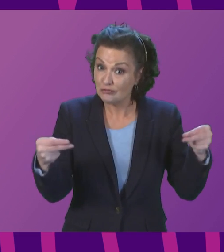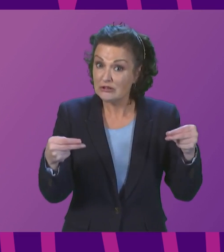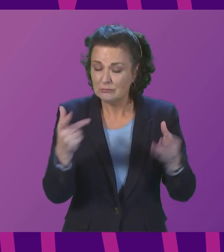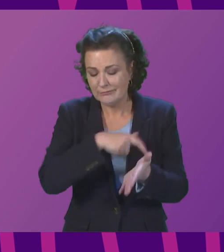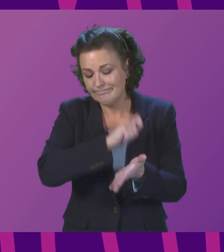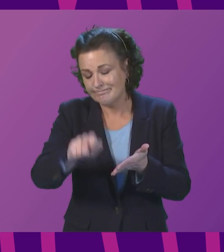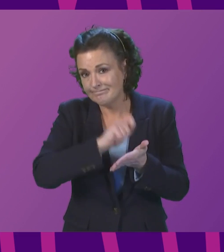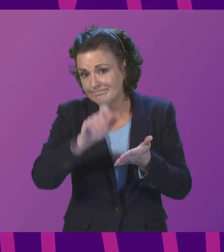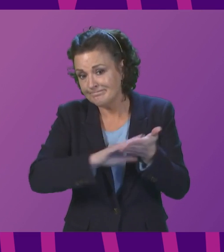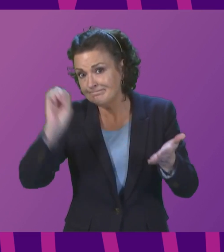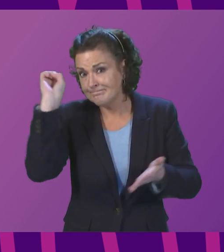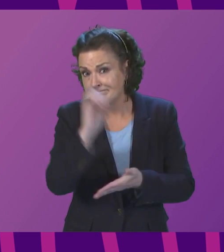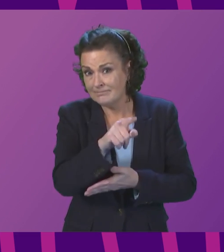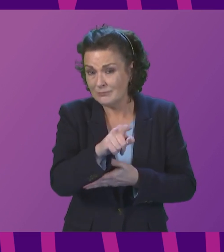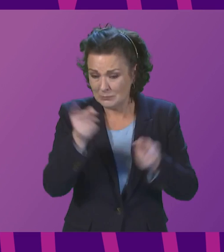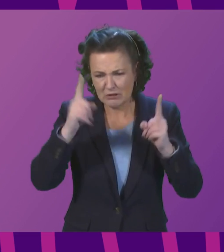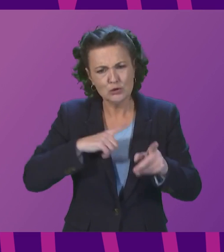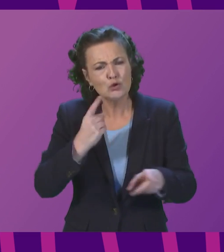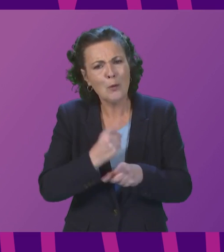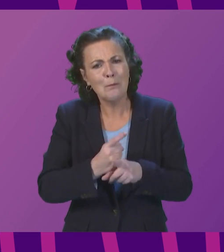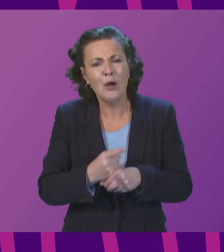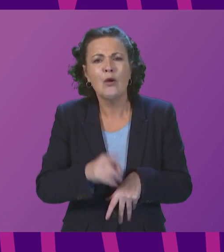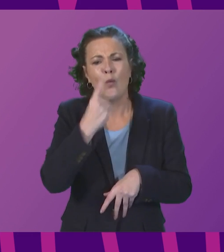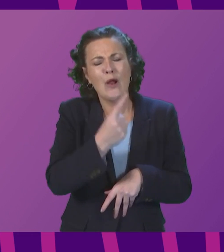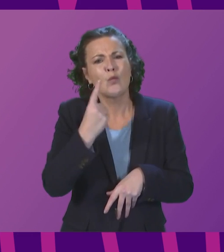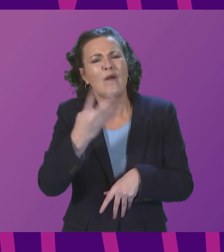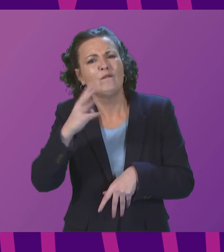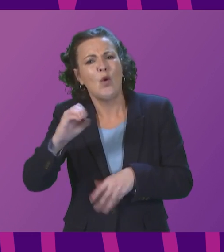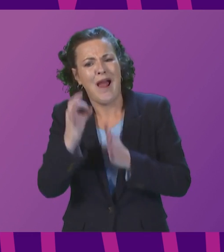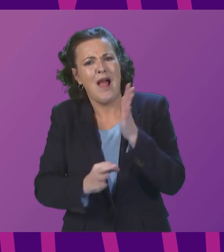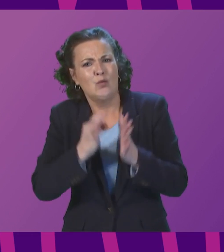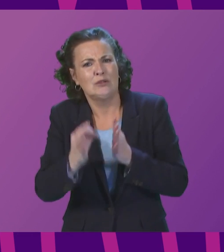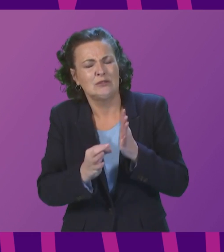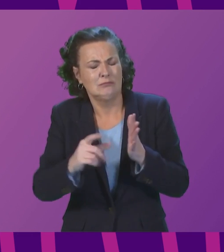to the roll-out of the 1,140 hours and the funding inequity between the private and voluntary